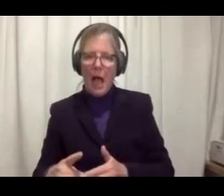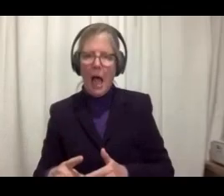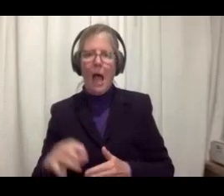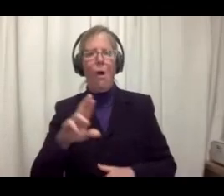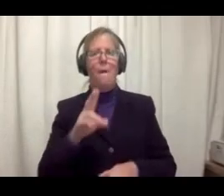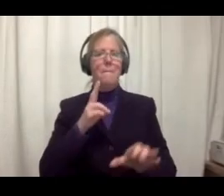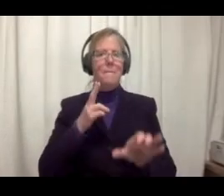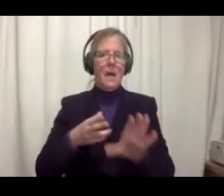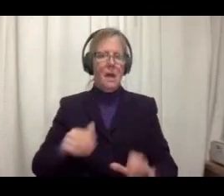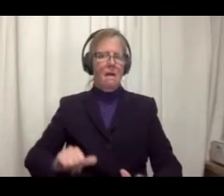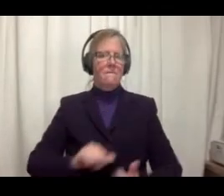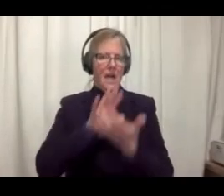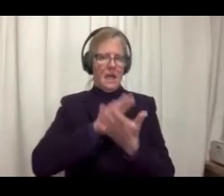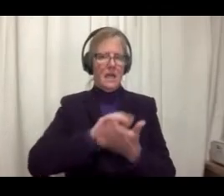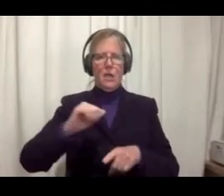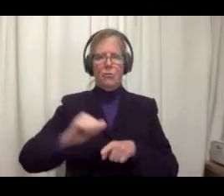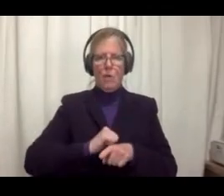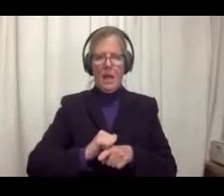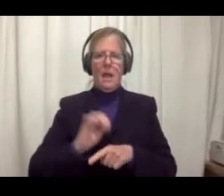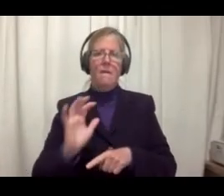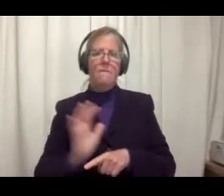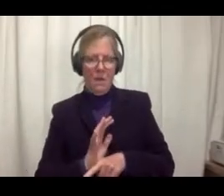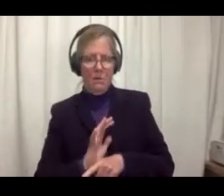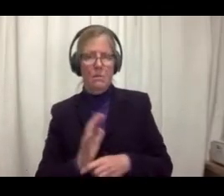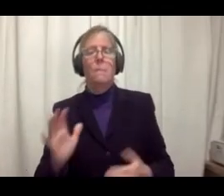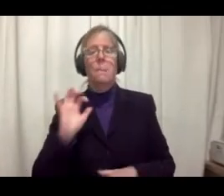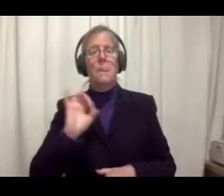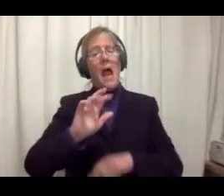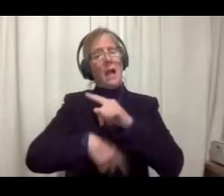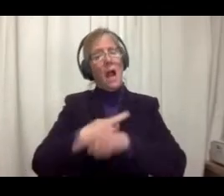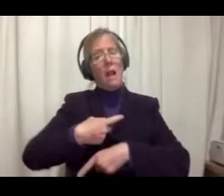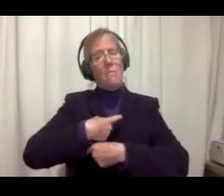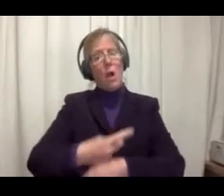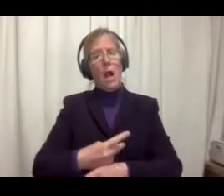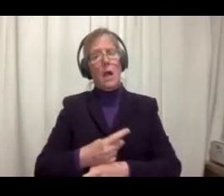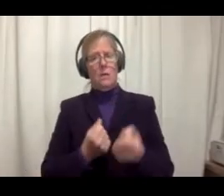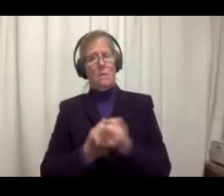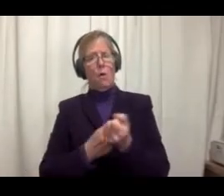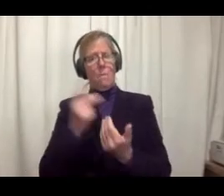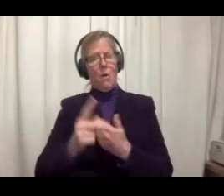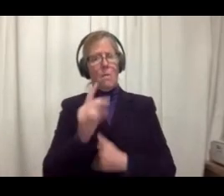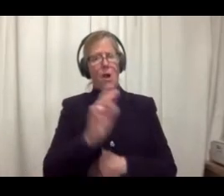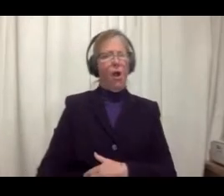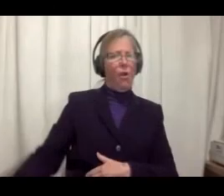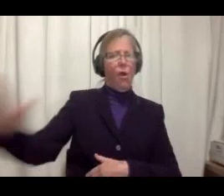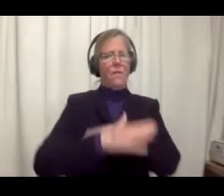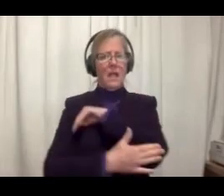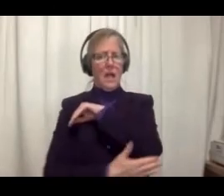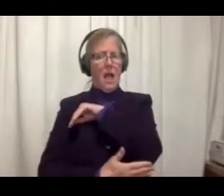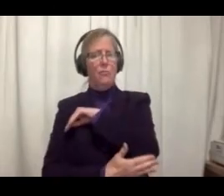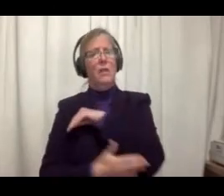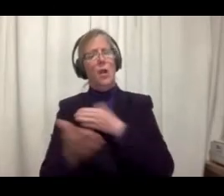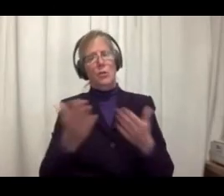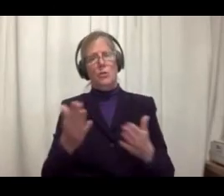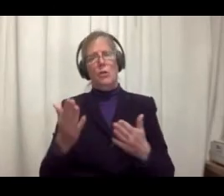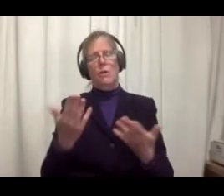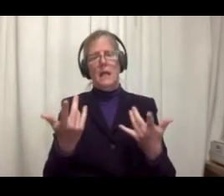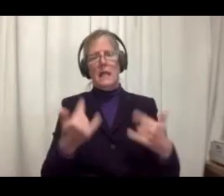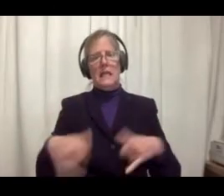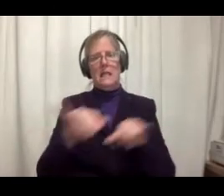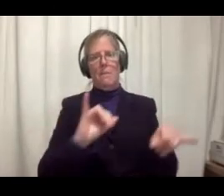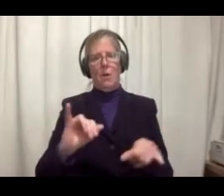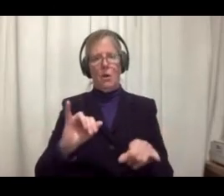the country that are serving similar populations. DIF grantees have shared desk guides, promotional